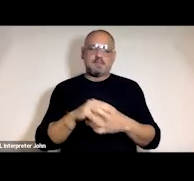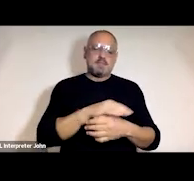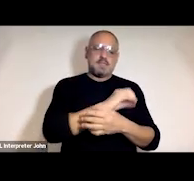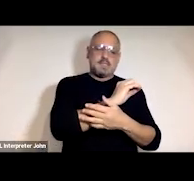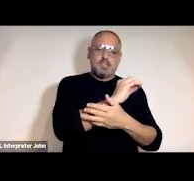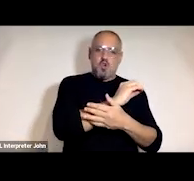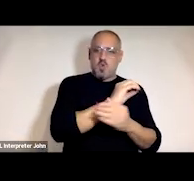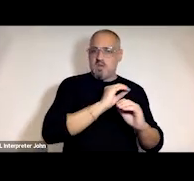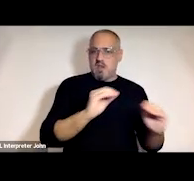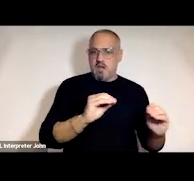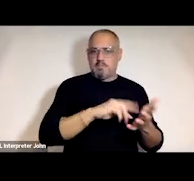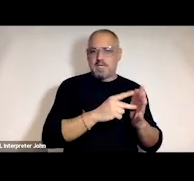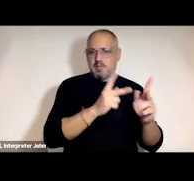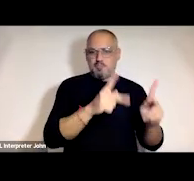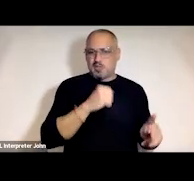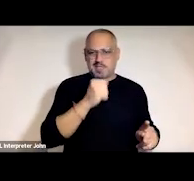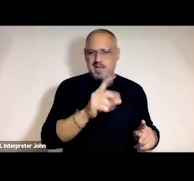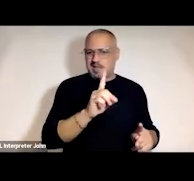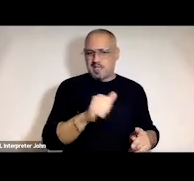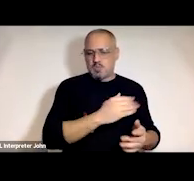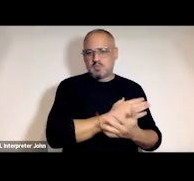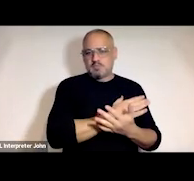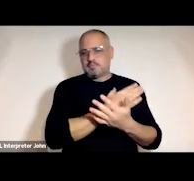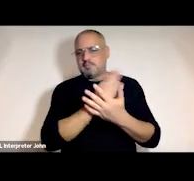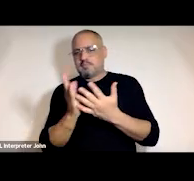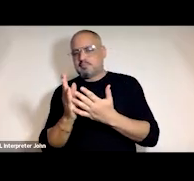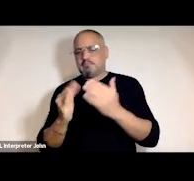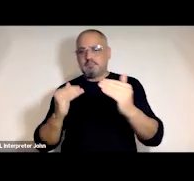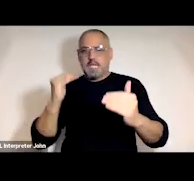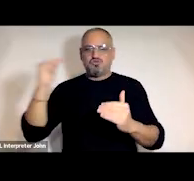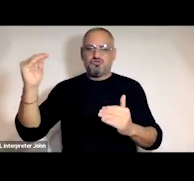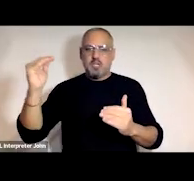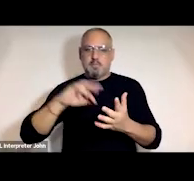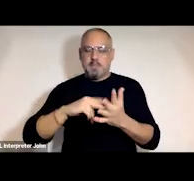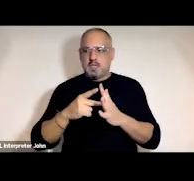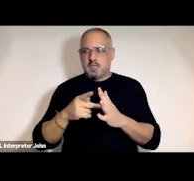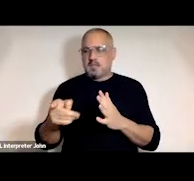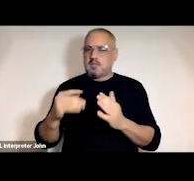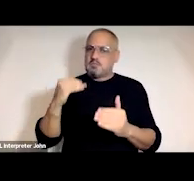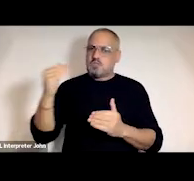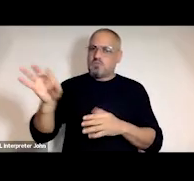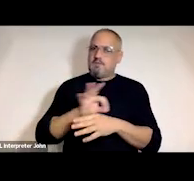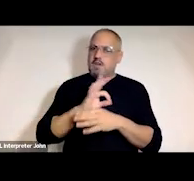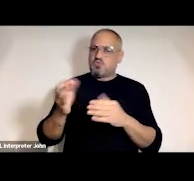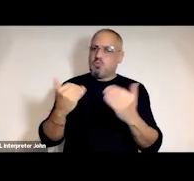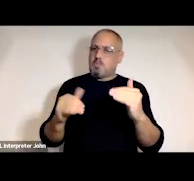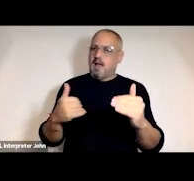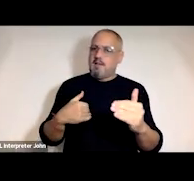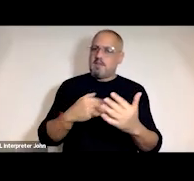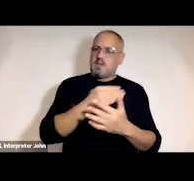none meaning that the person is not disabled, to extreme where there's extreme functional limitations.